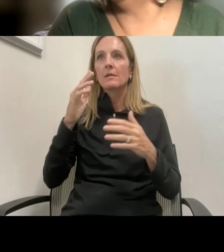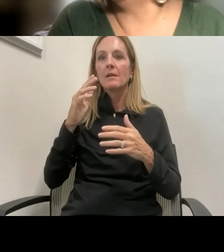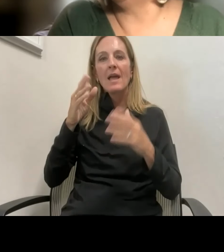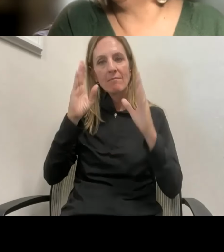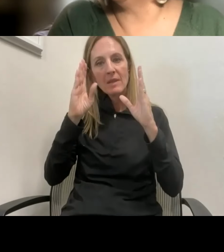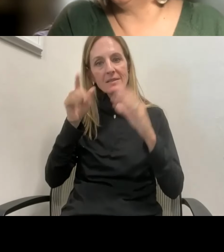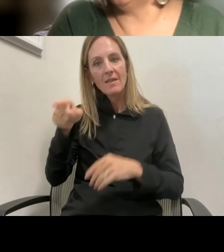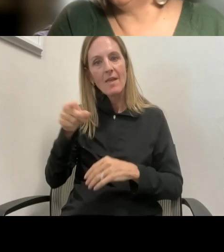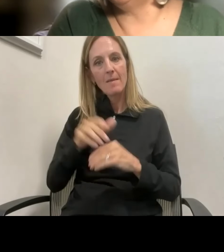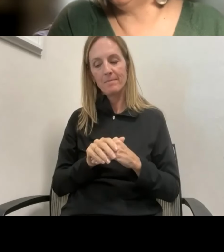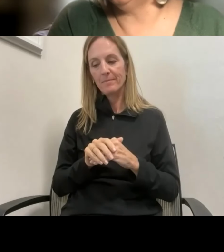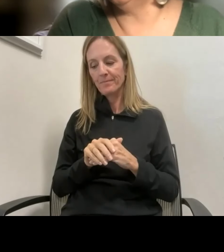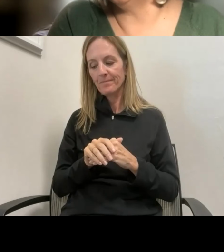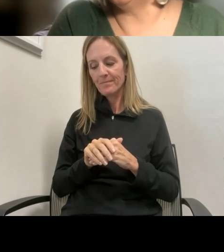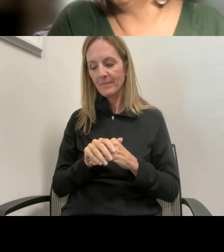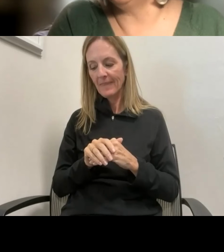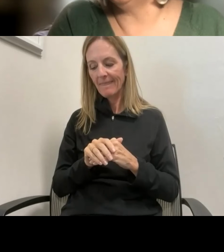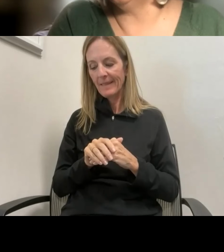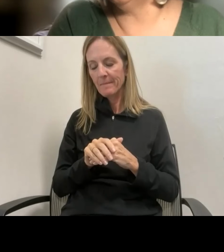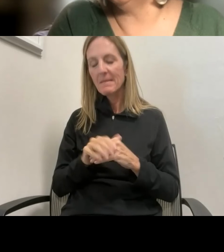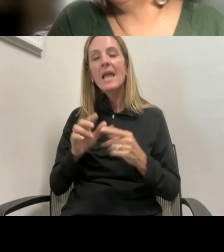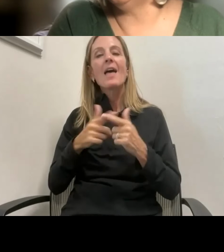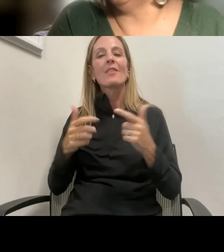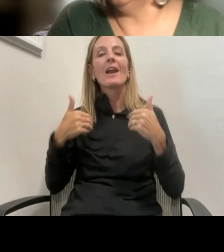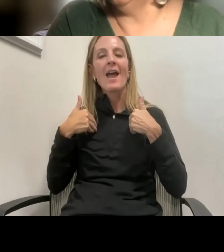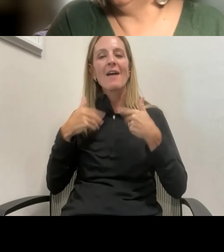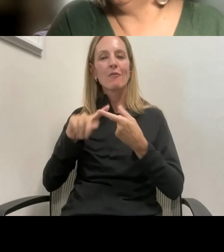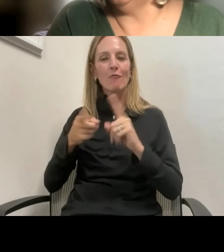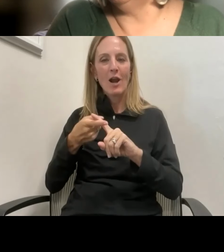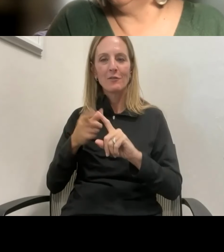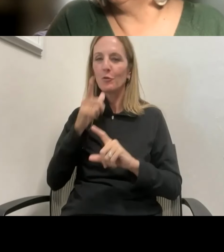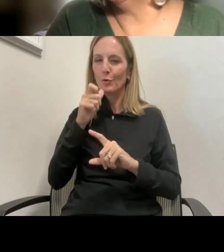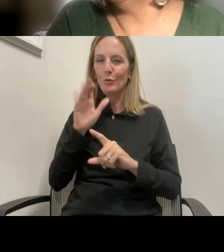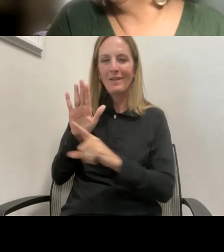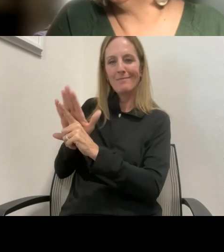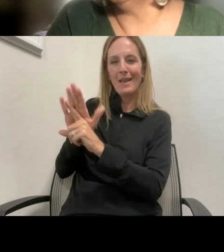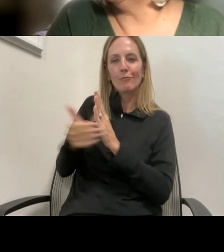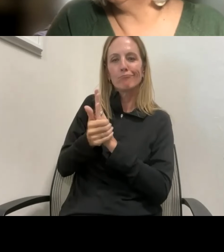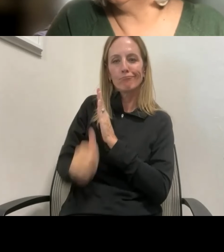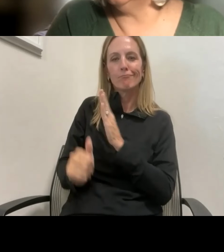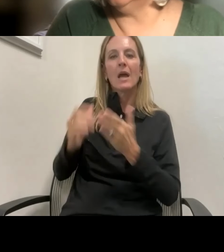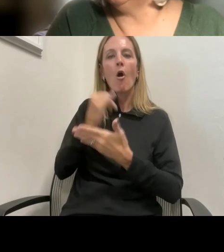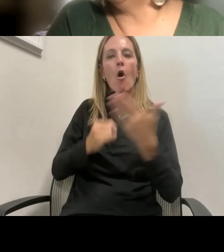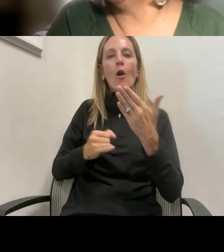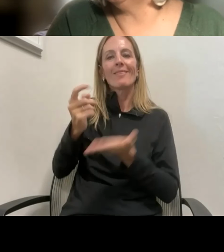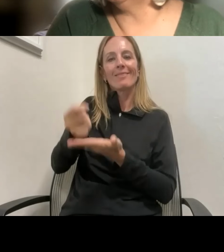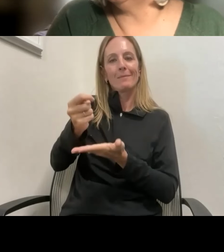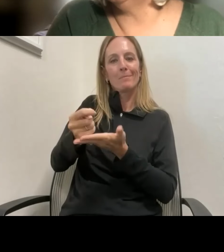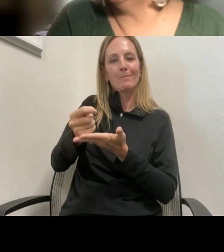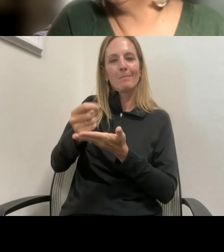who does art therapy and so I'm learning about art therapy and how art is such a help, such a healer